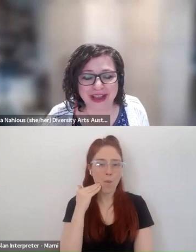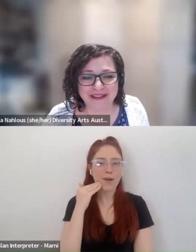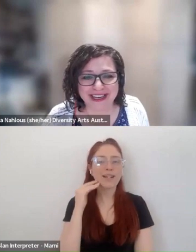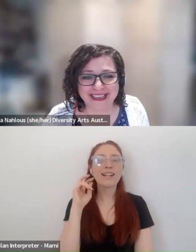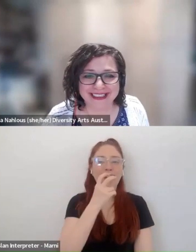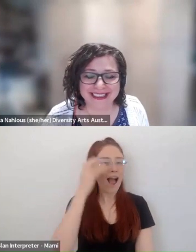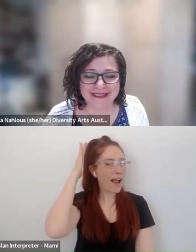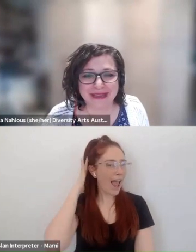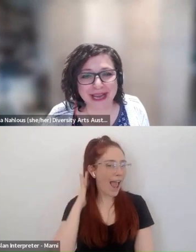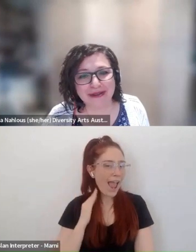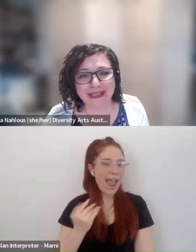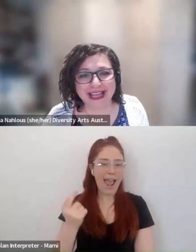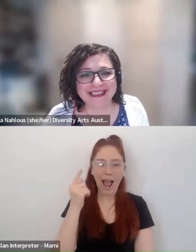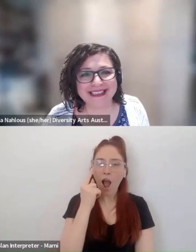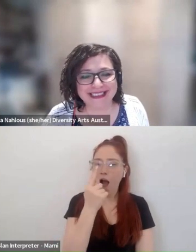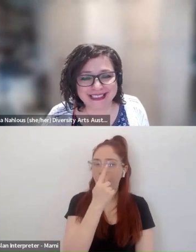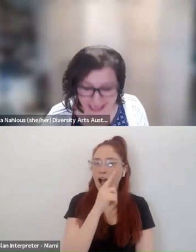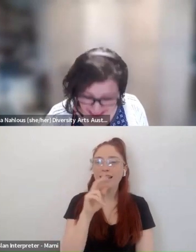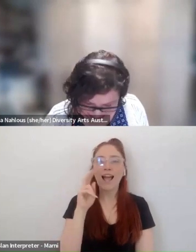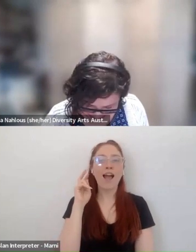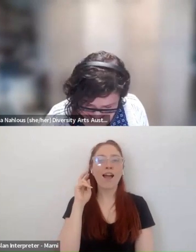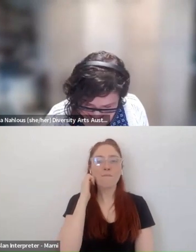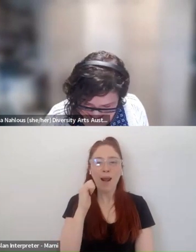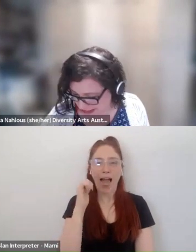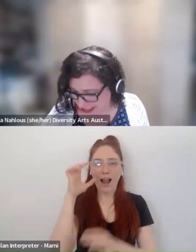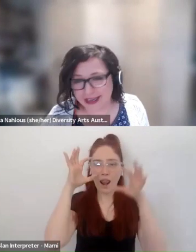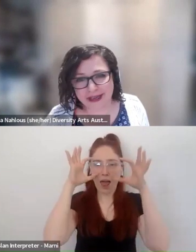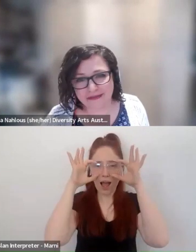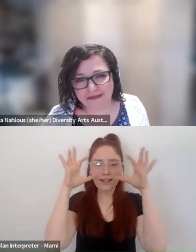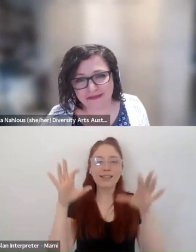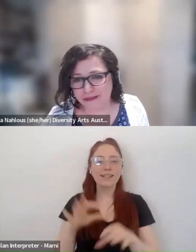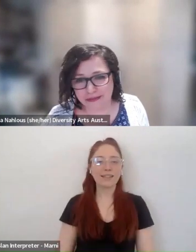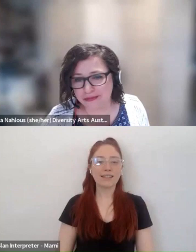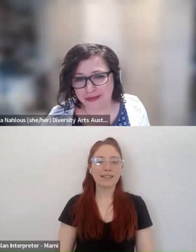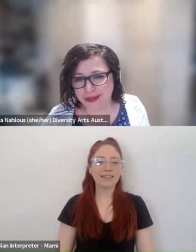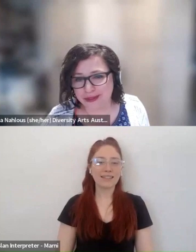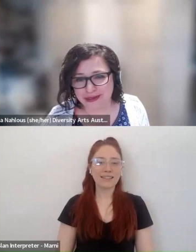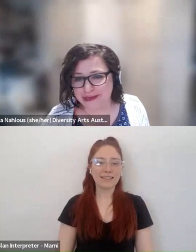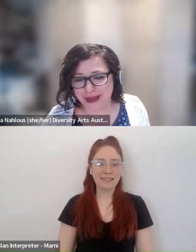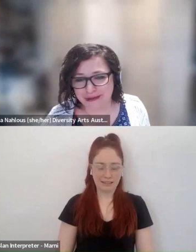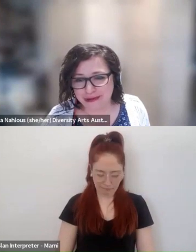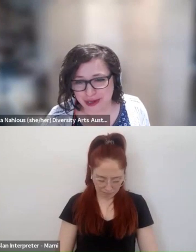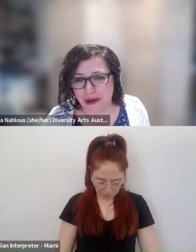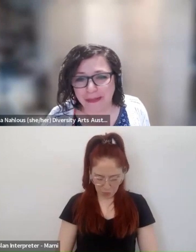wearing black rimmed glasses and blue speckled top.